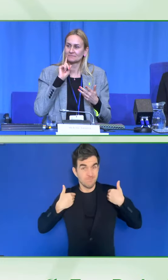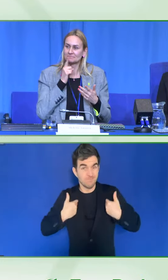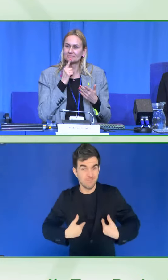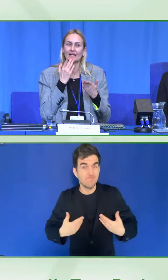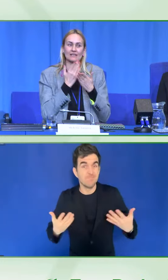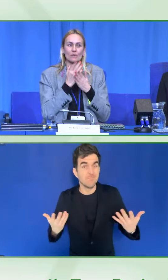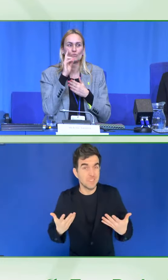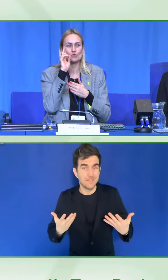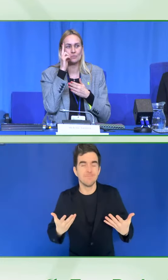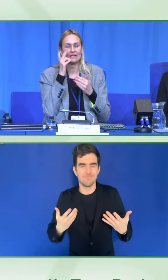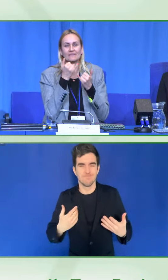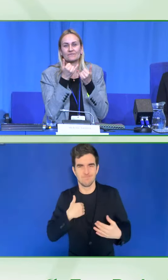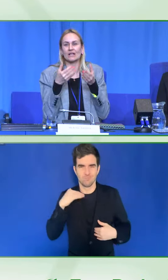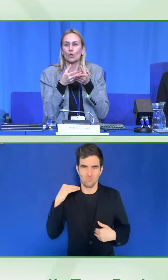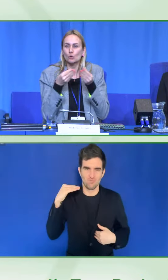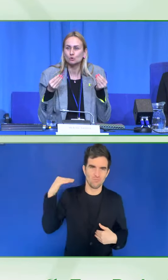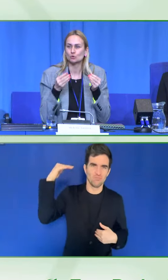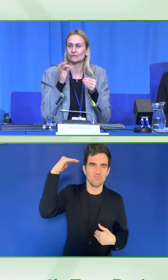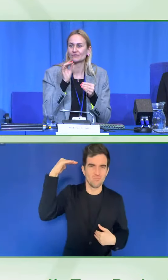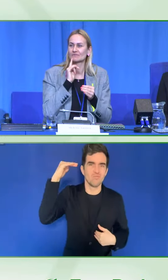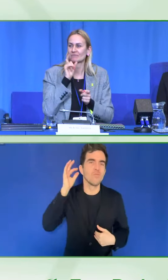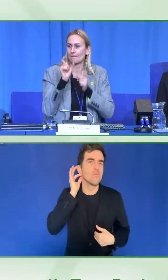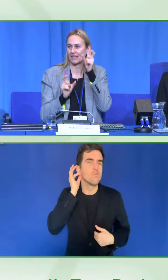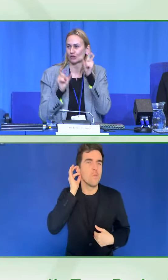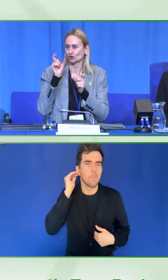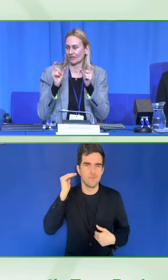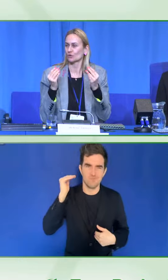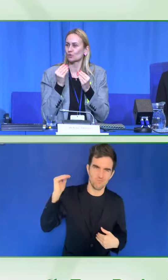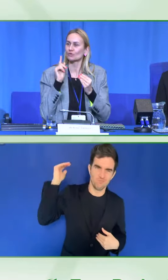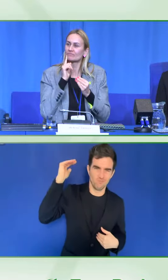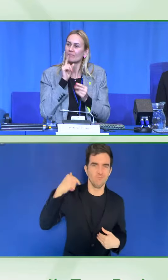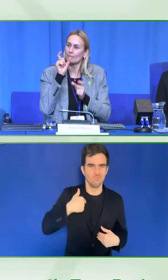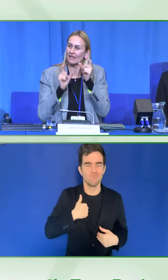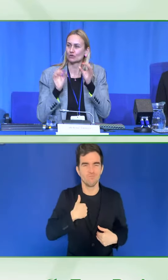Please, experience colourblind view.